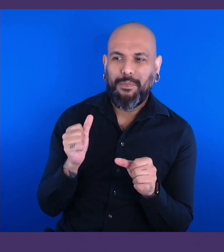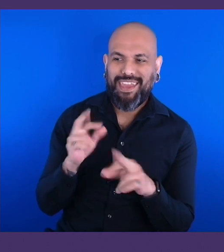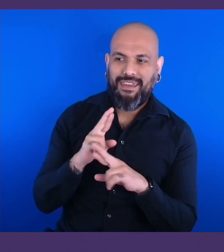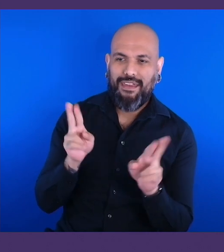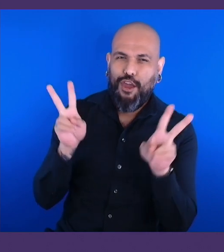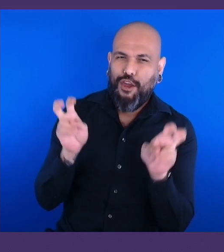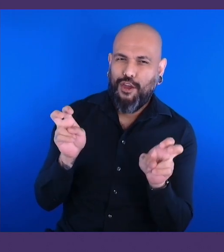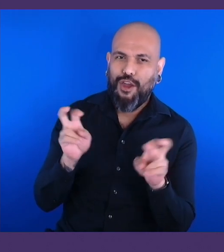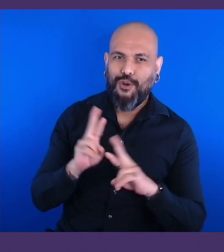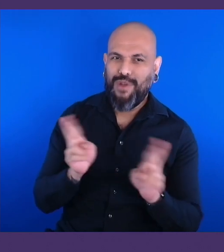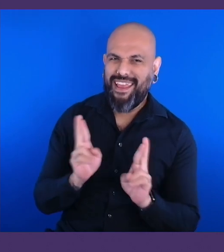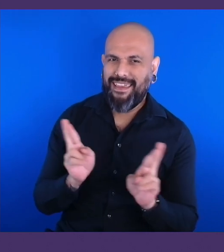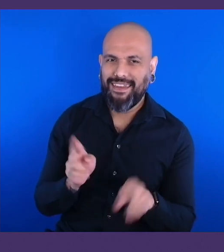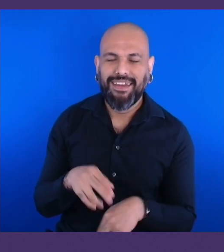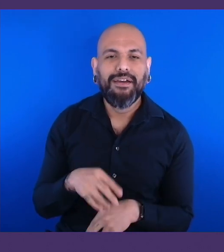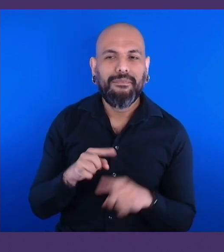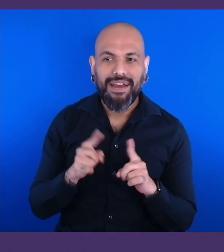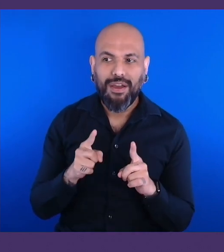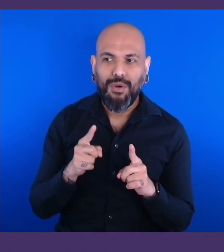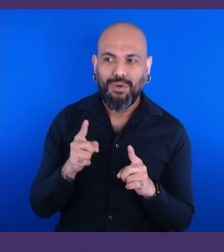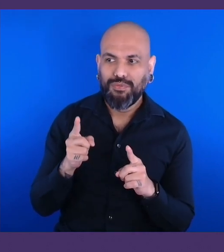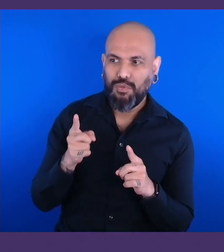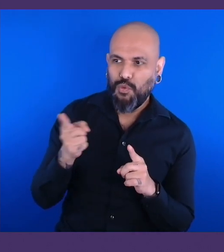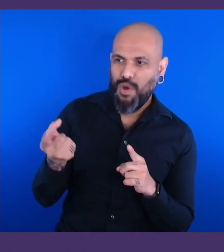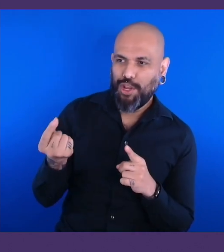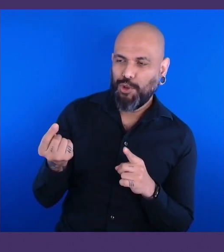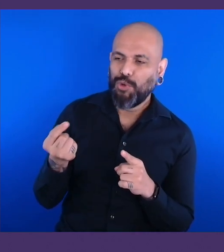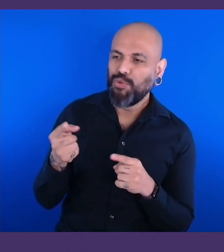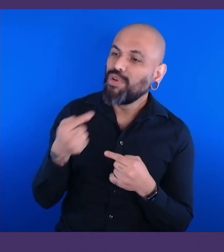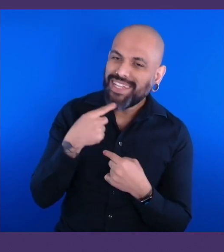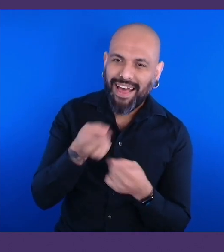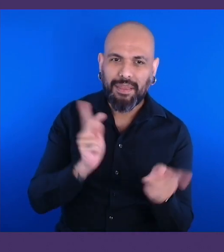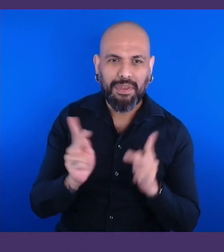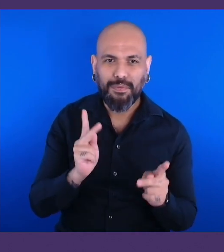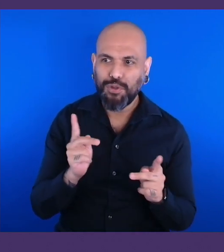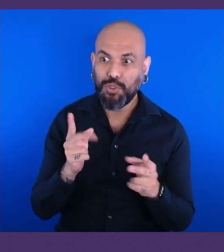What are you telling folks to do in this period between June 28,